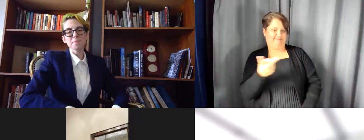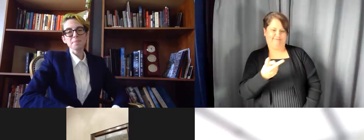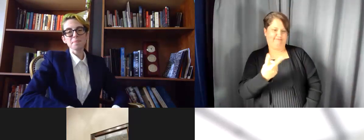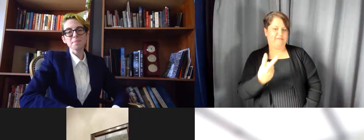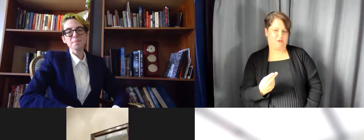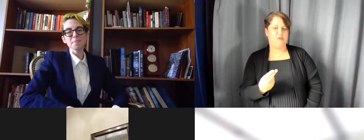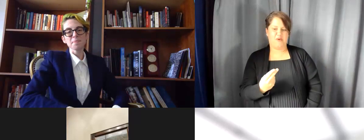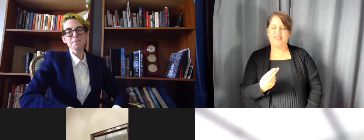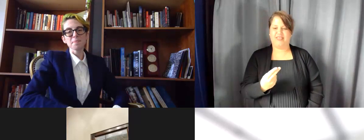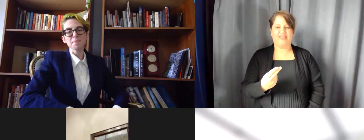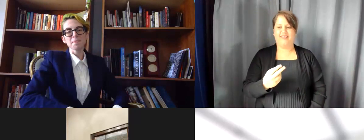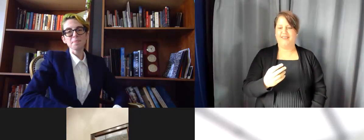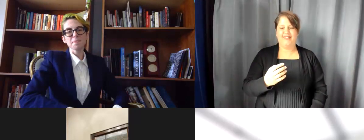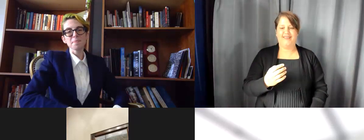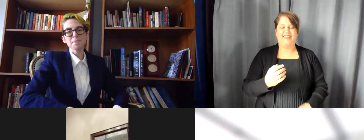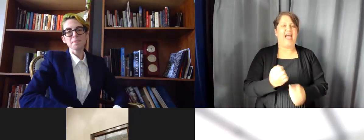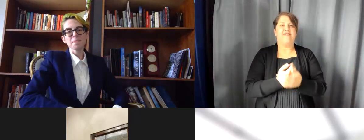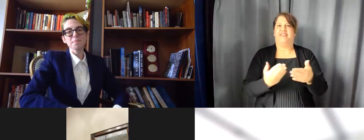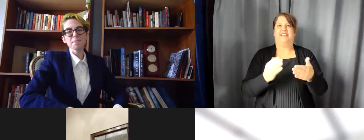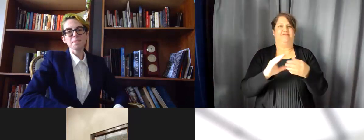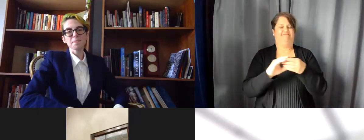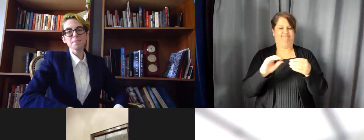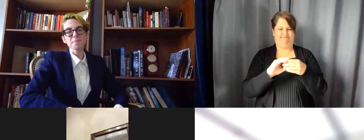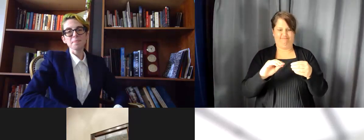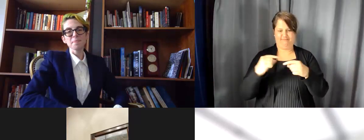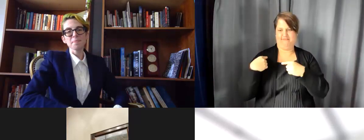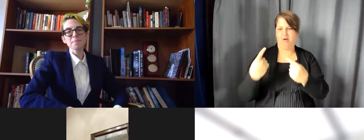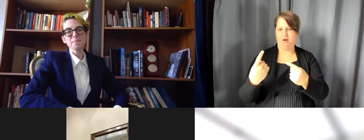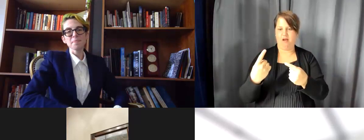Jordan Radford: all all that has been said about being an ally. It